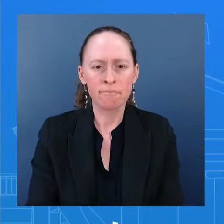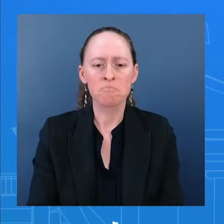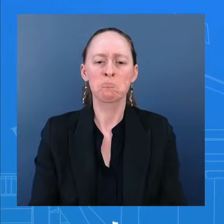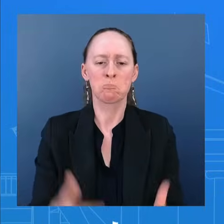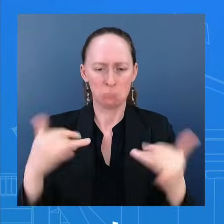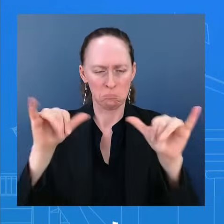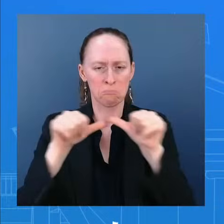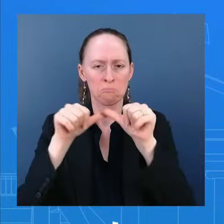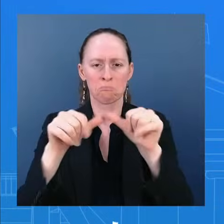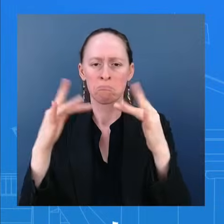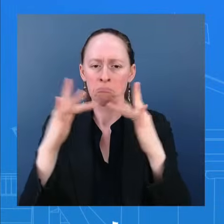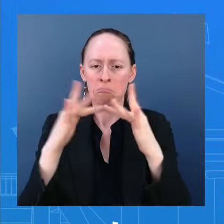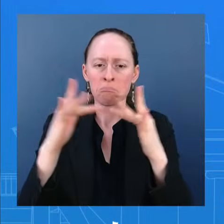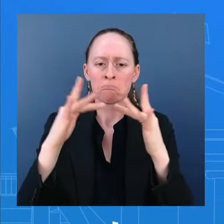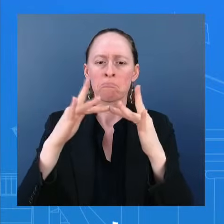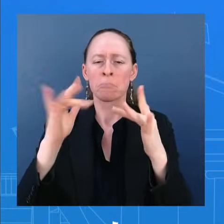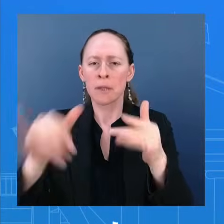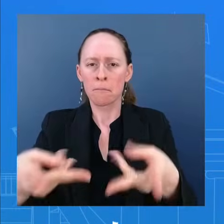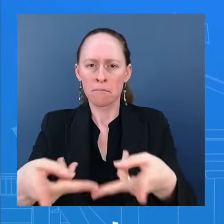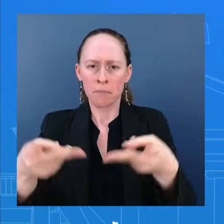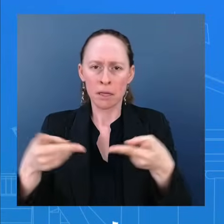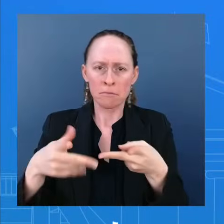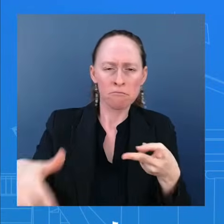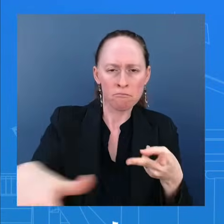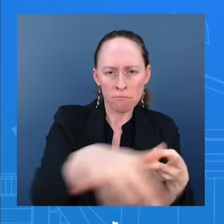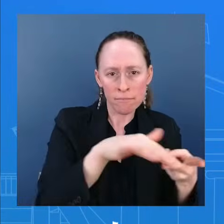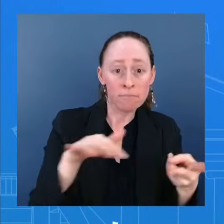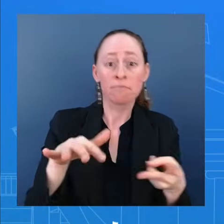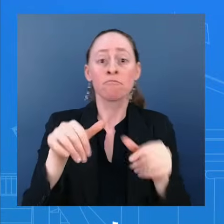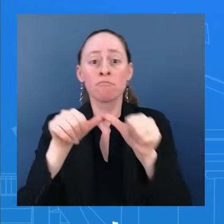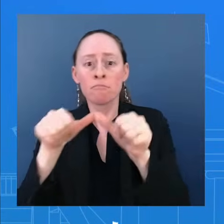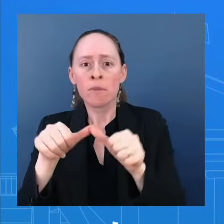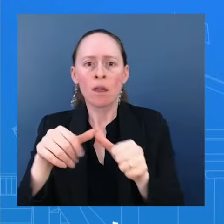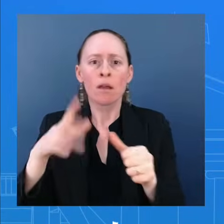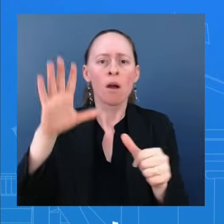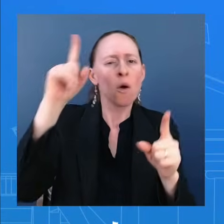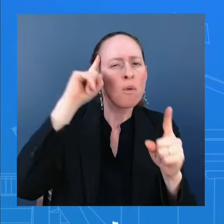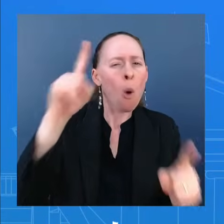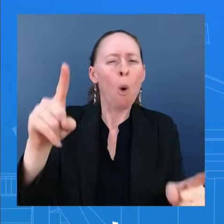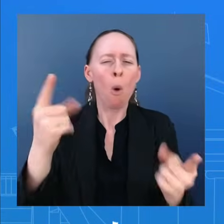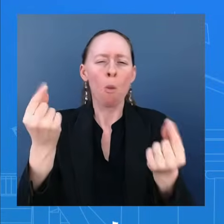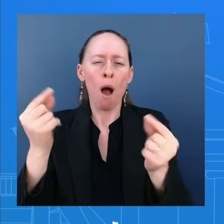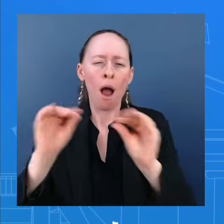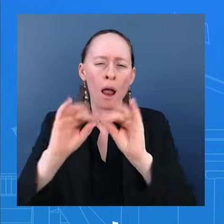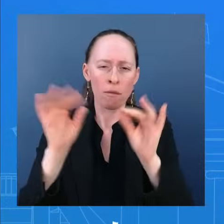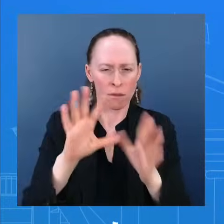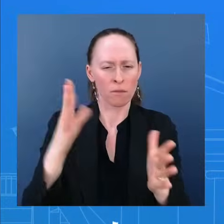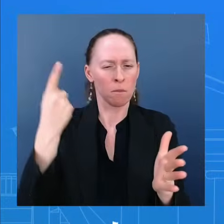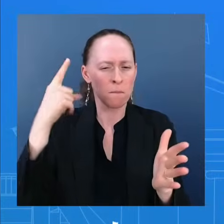with better understanding what their goals and objectives are. I would tell you -- or I would point you to what they have said,